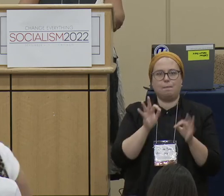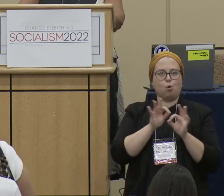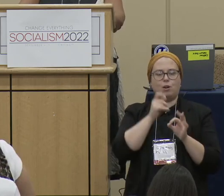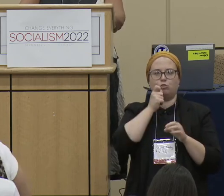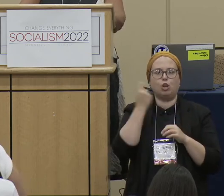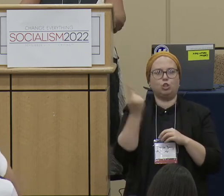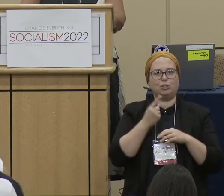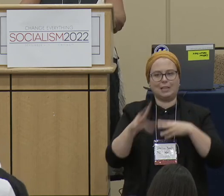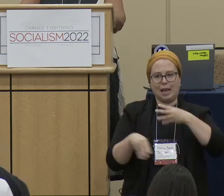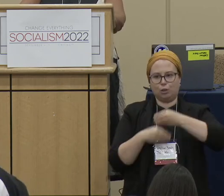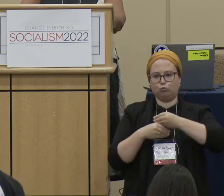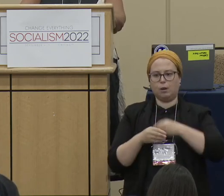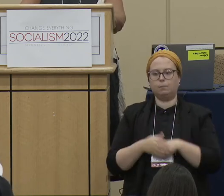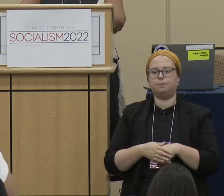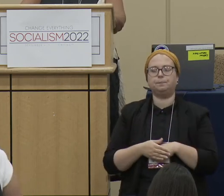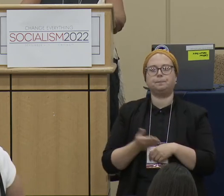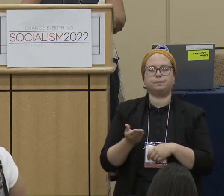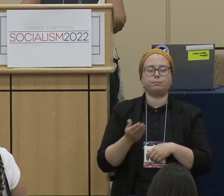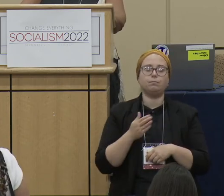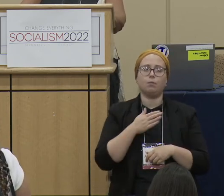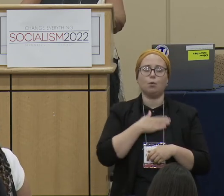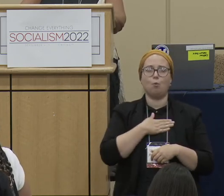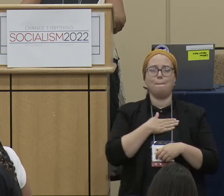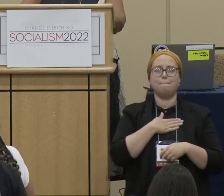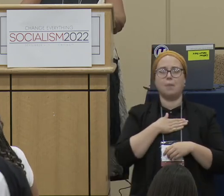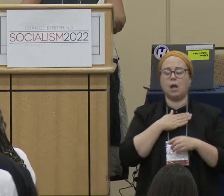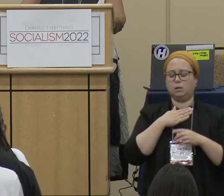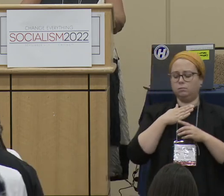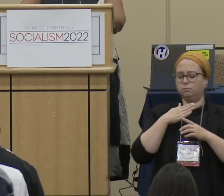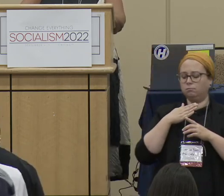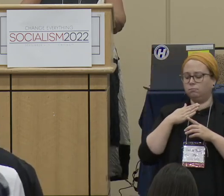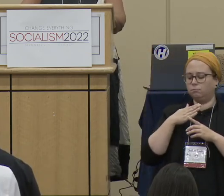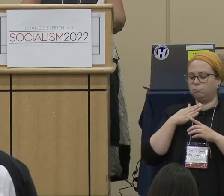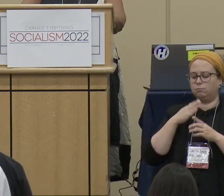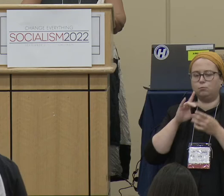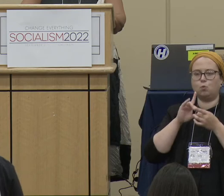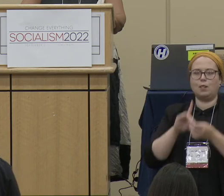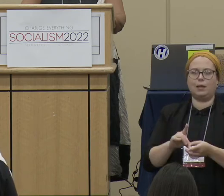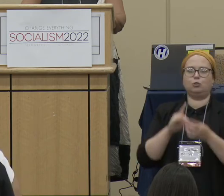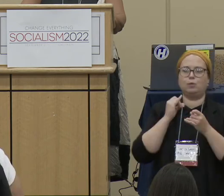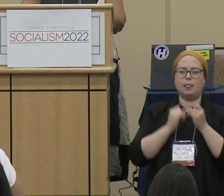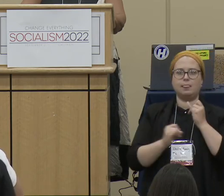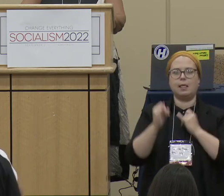is not just extra . ≫ My question is kind of